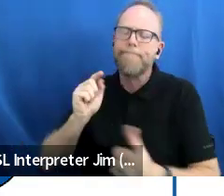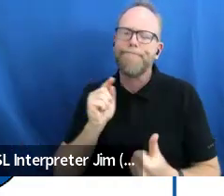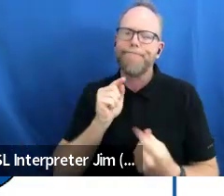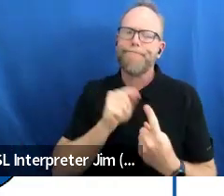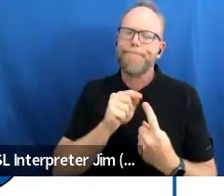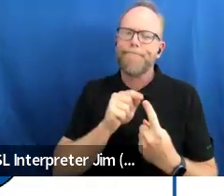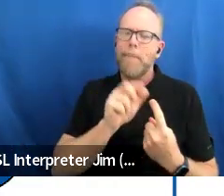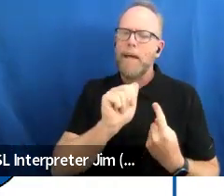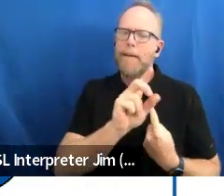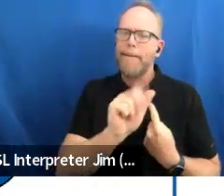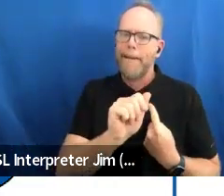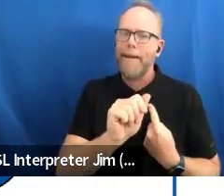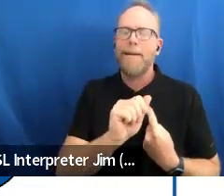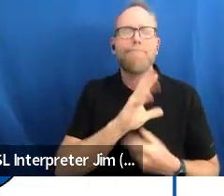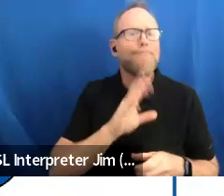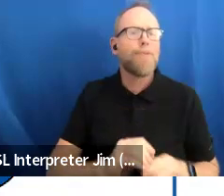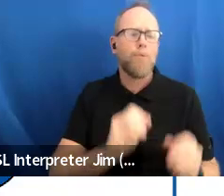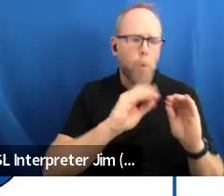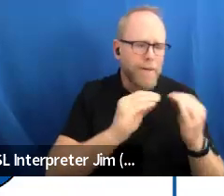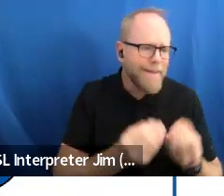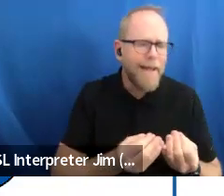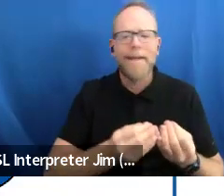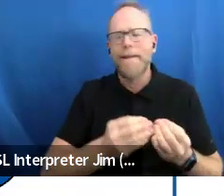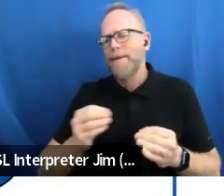organizations and entities. Because it covers not only state and